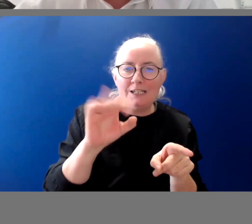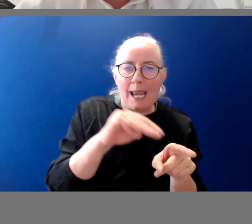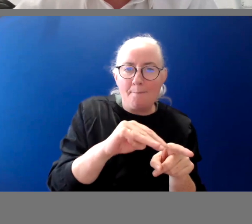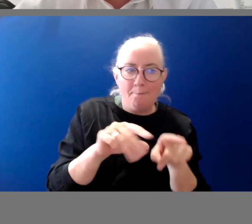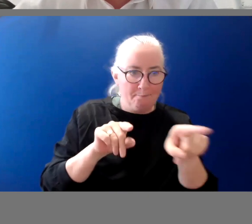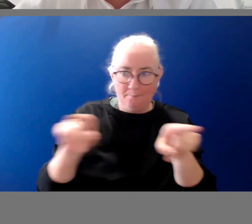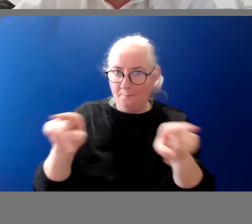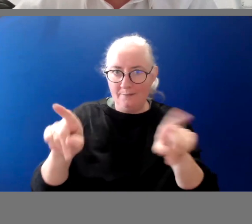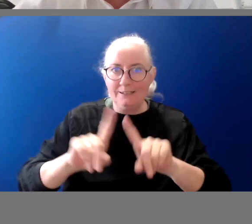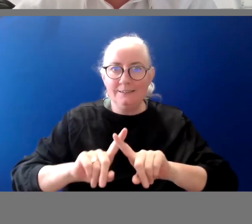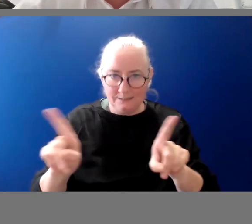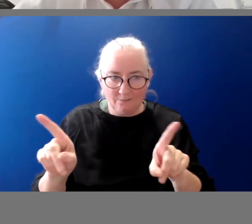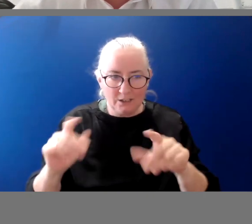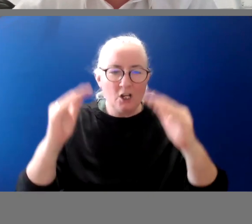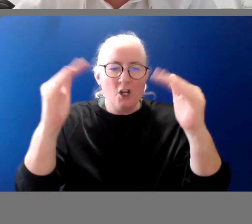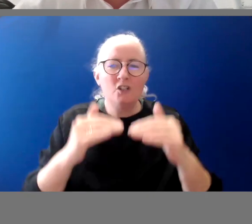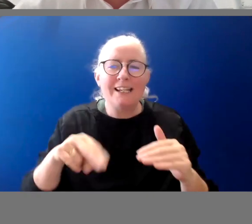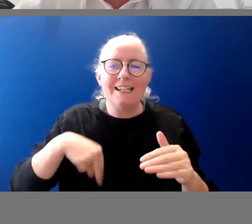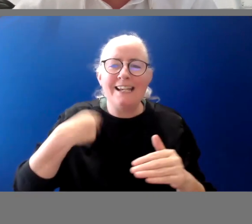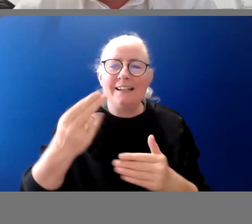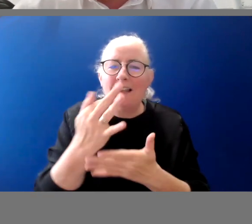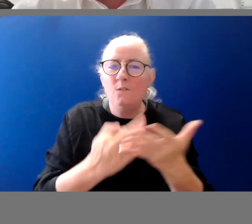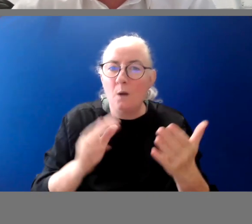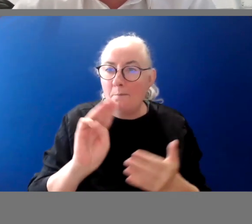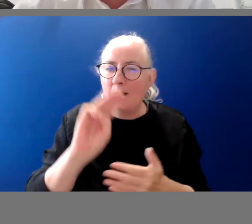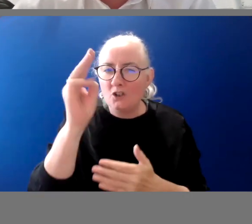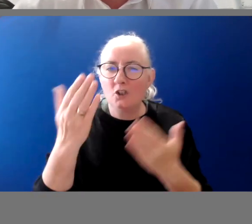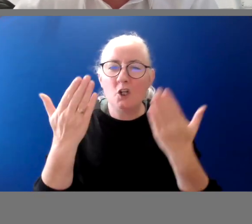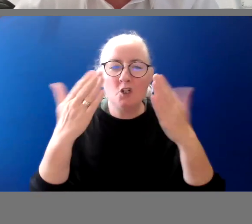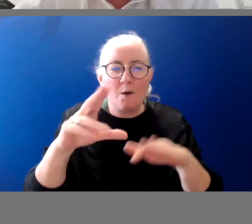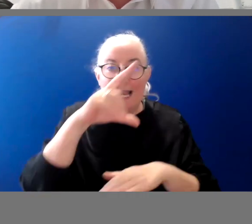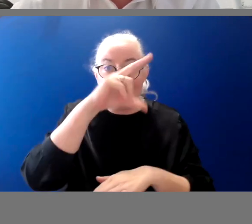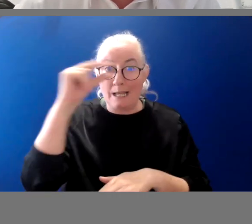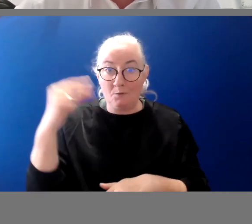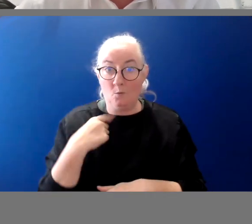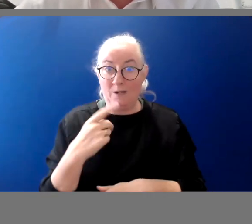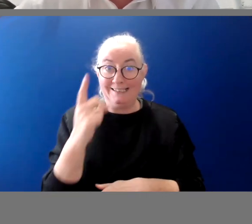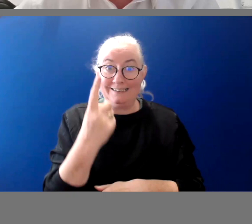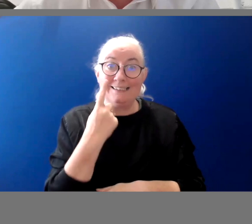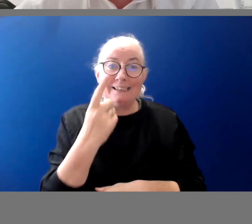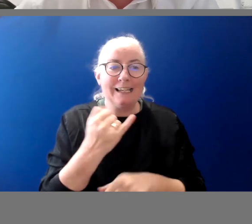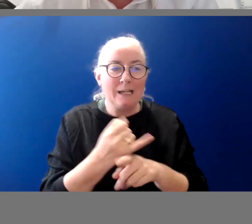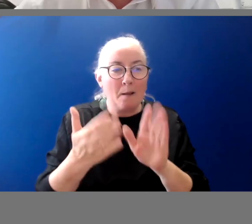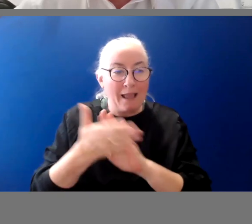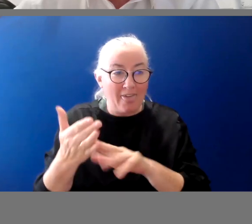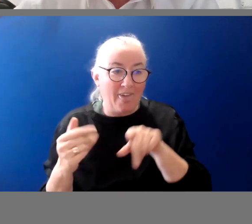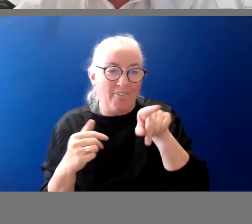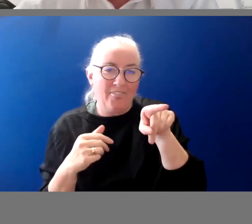the next few images are some examples that we've come across on site so for example this was in a